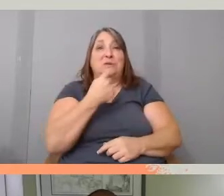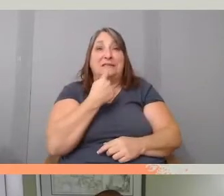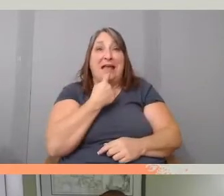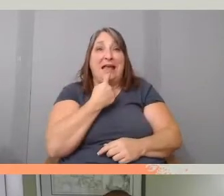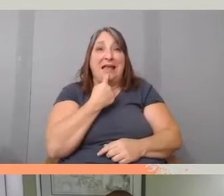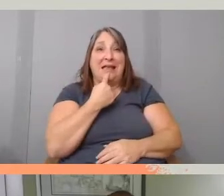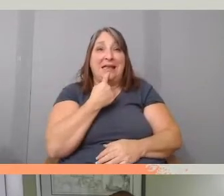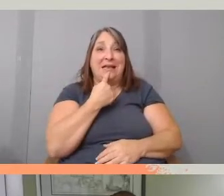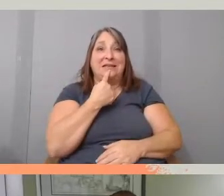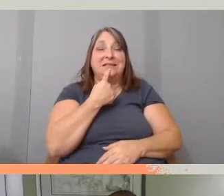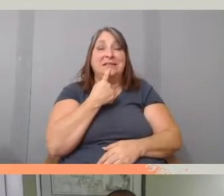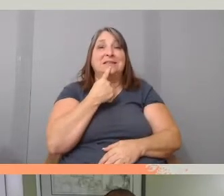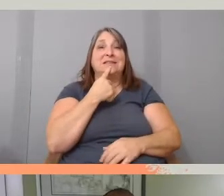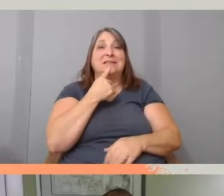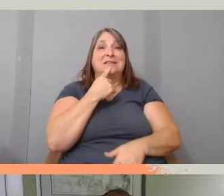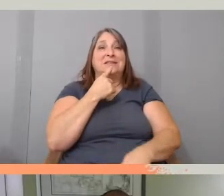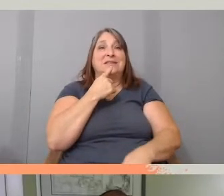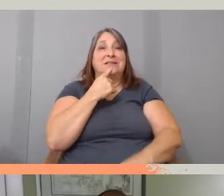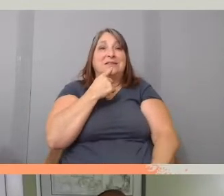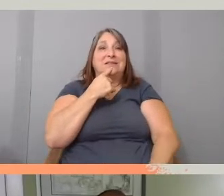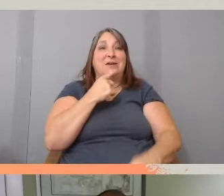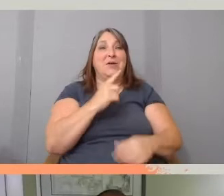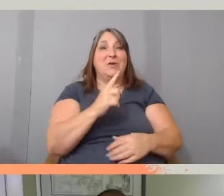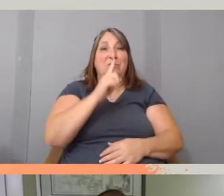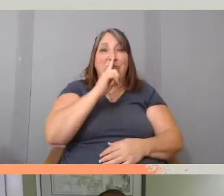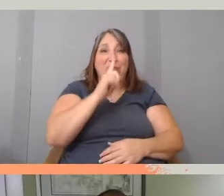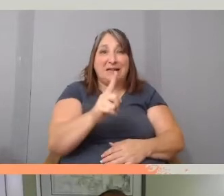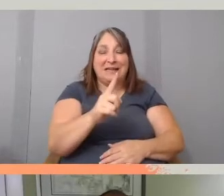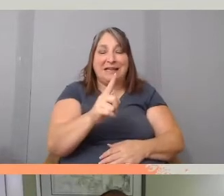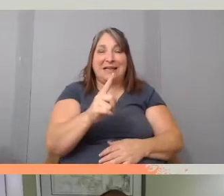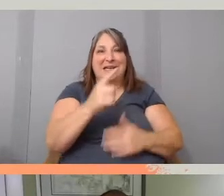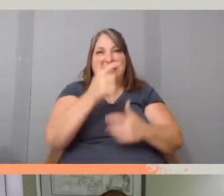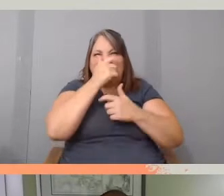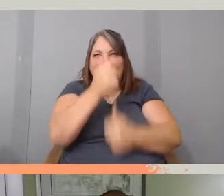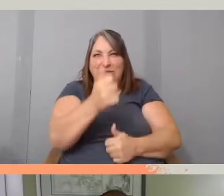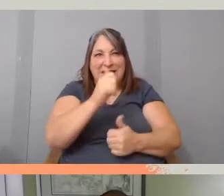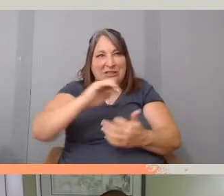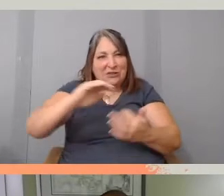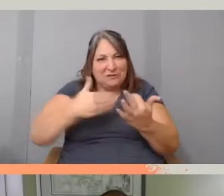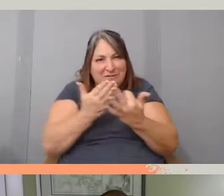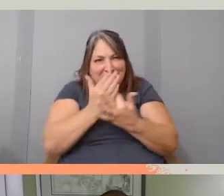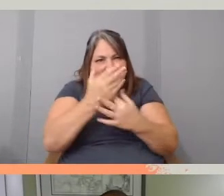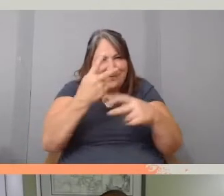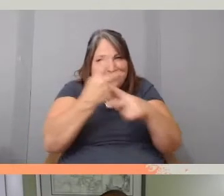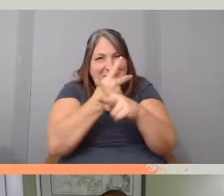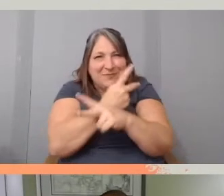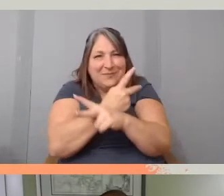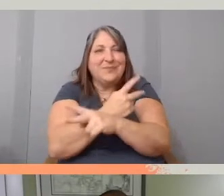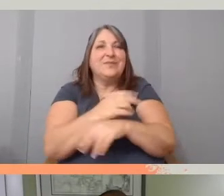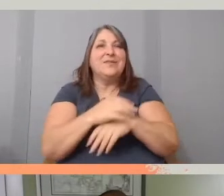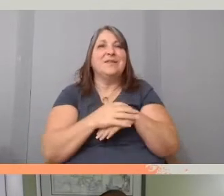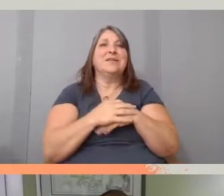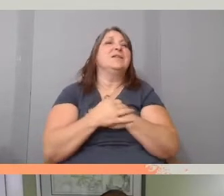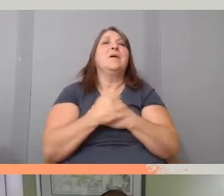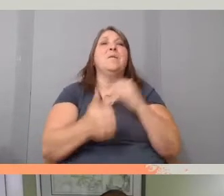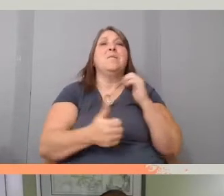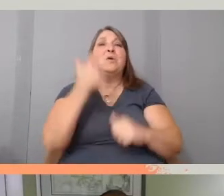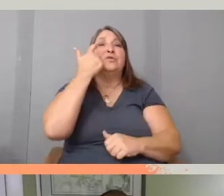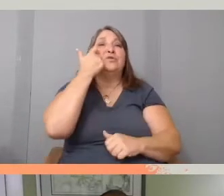really interesting maze to kind of navigate. And it's always a different equation. On the most recent film I worked on,